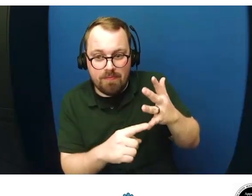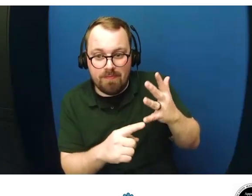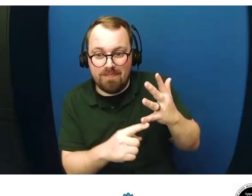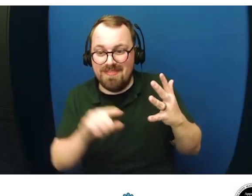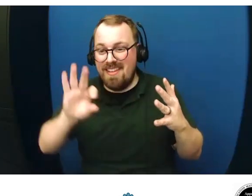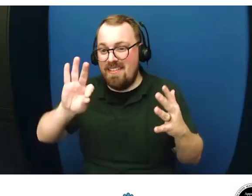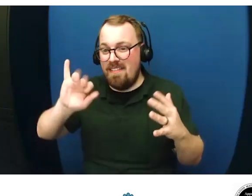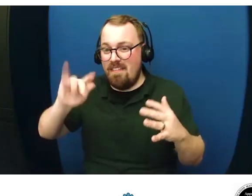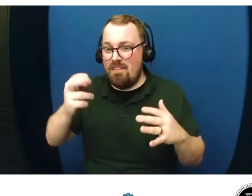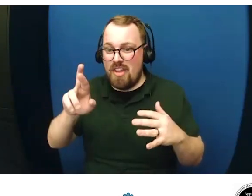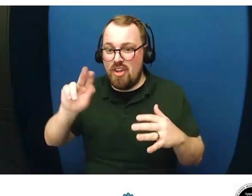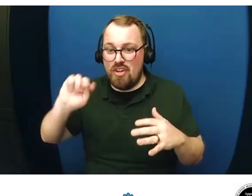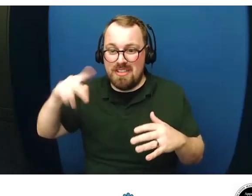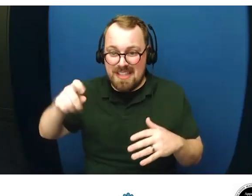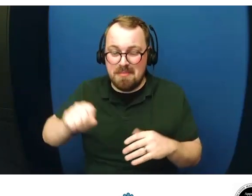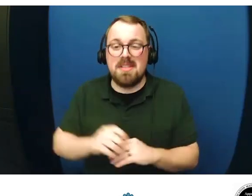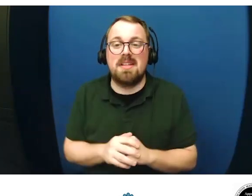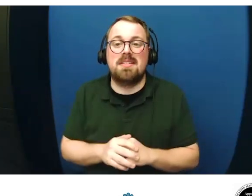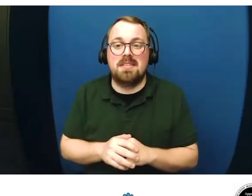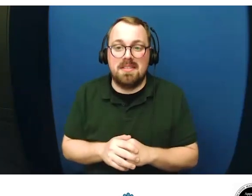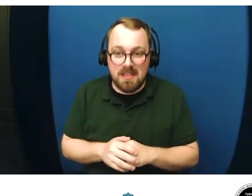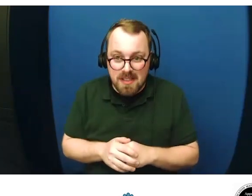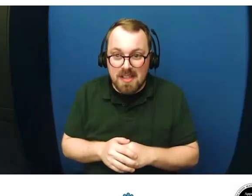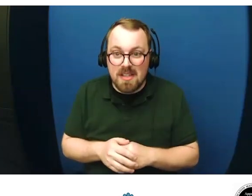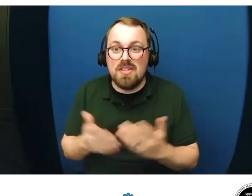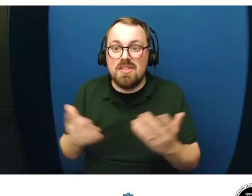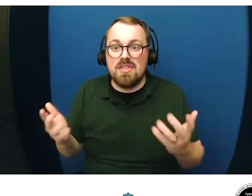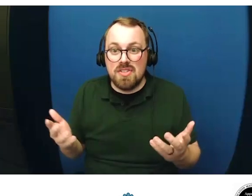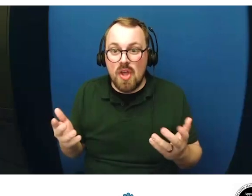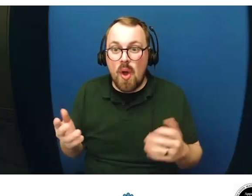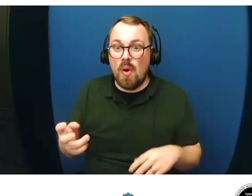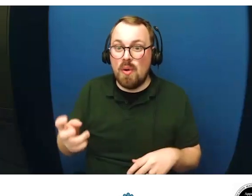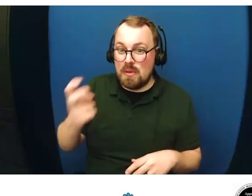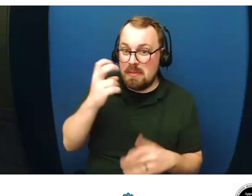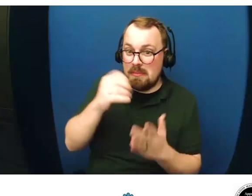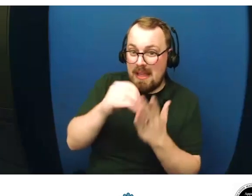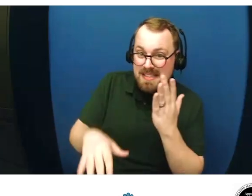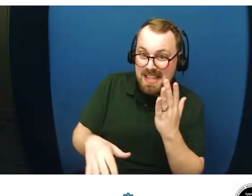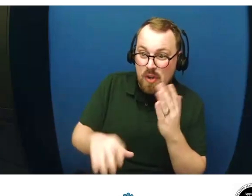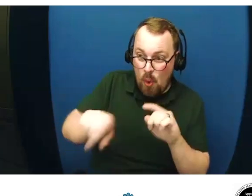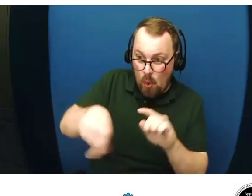Our deafblind students. They just use their hands and their fingertips to get information and communicate?